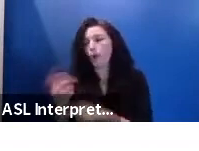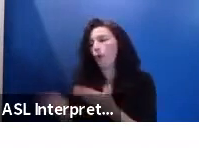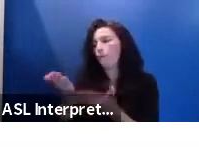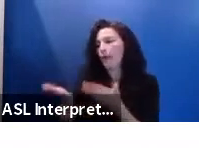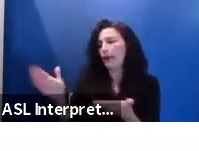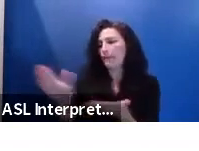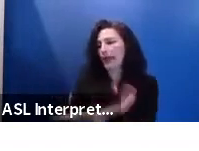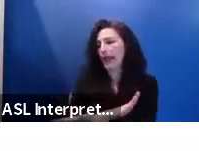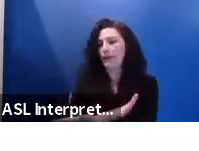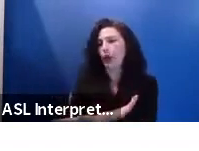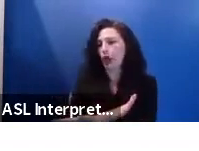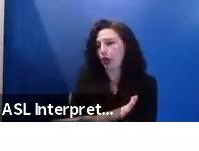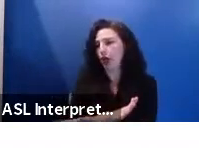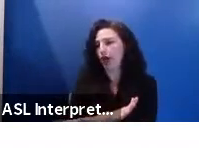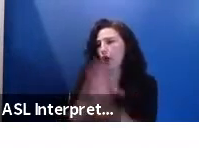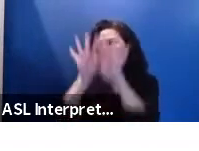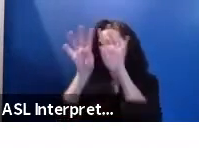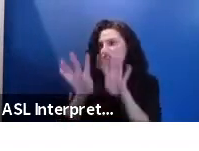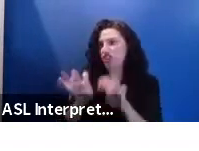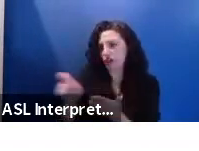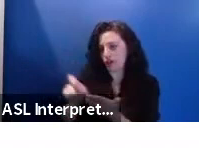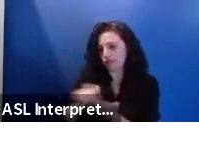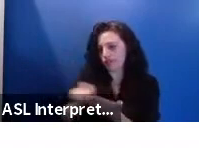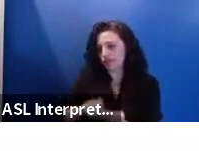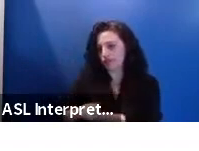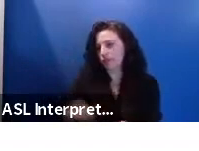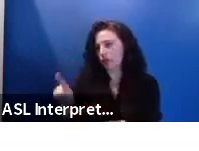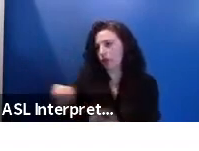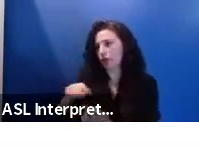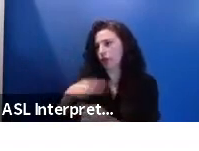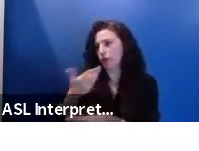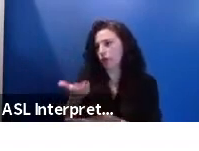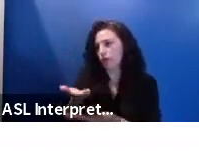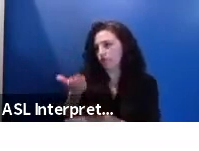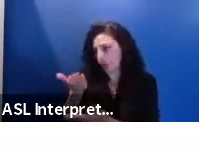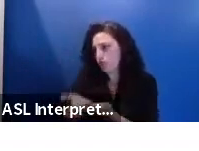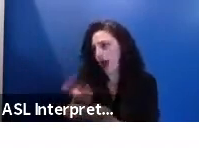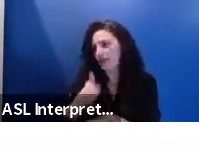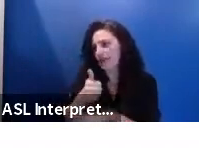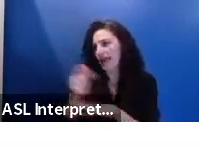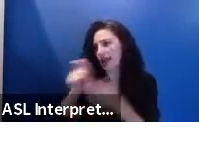when you arrive at the set, but did want to alert everyone that it's likely that a number of productions will use the app for this purpose.